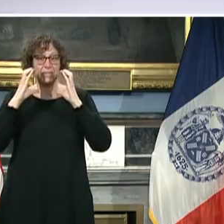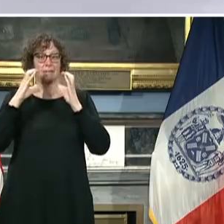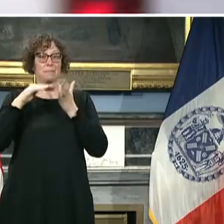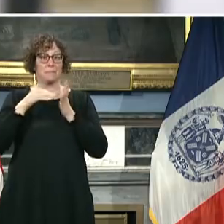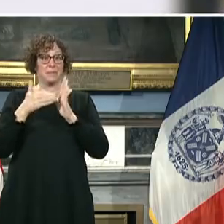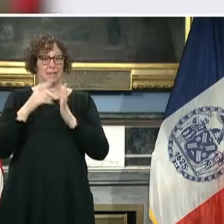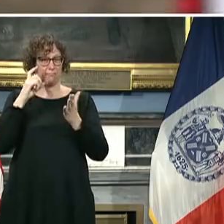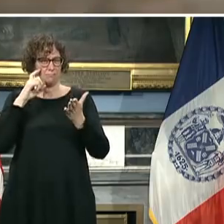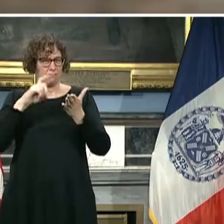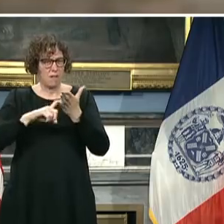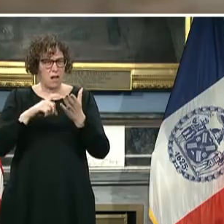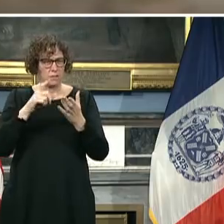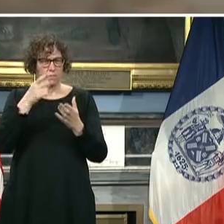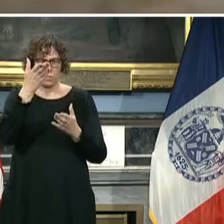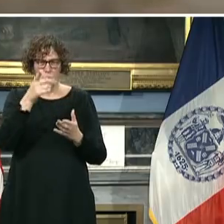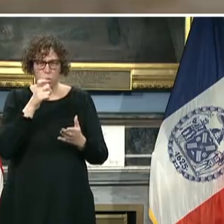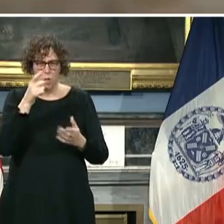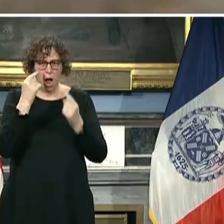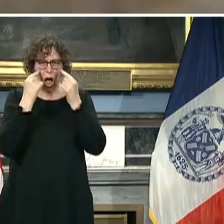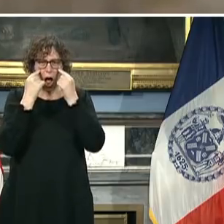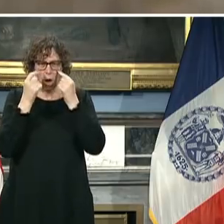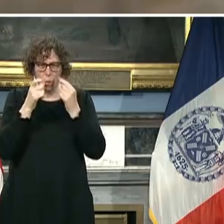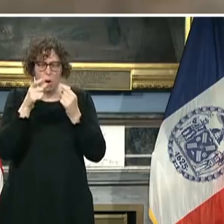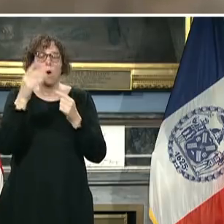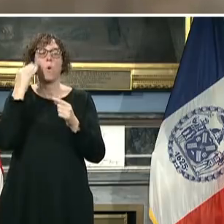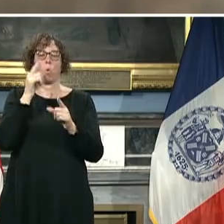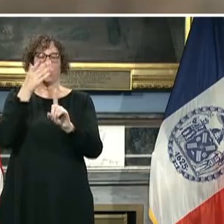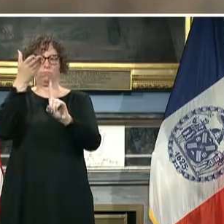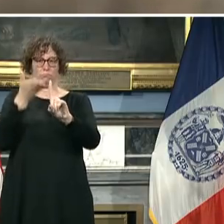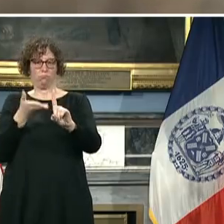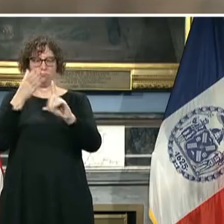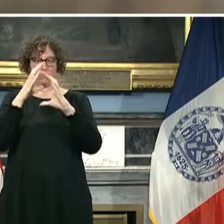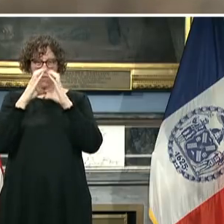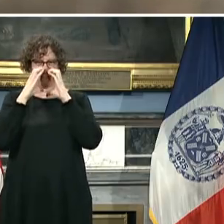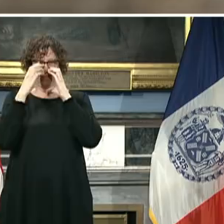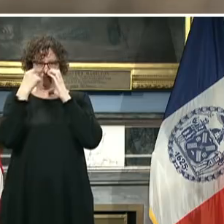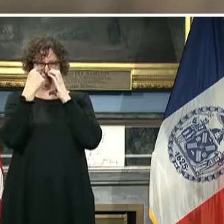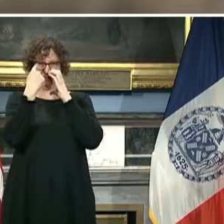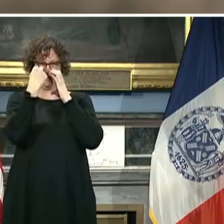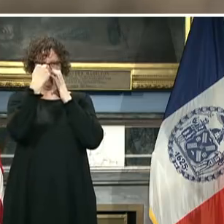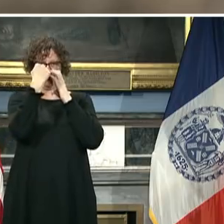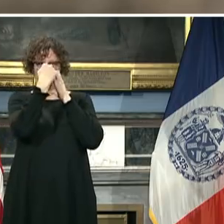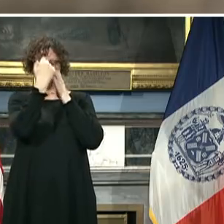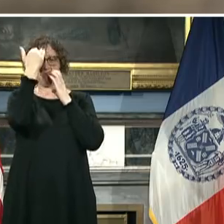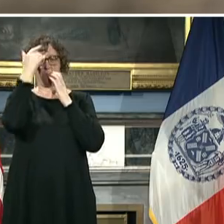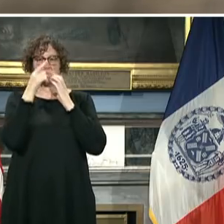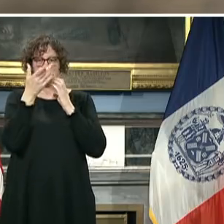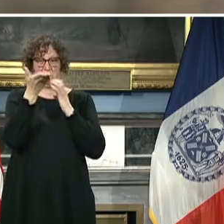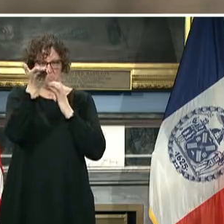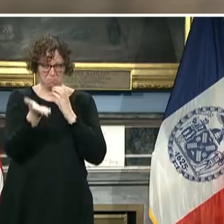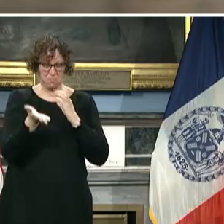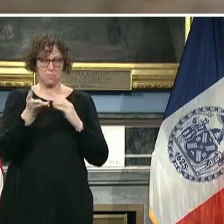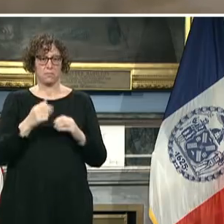PEOPLE BY THEIR EYES ALONE AND LOOKING AROU.ND SORRY, I HVAEO T READ OFF A PAPER